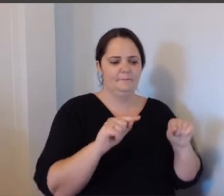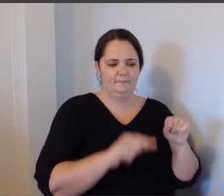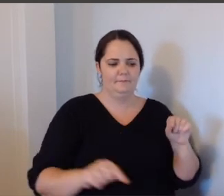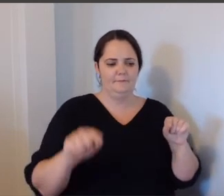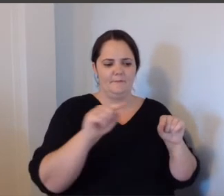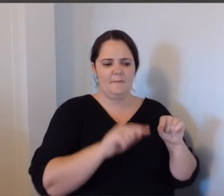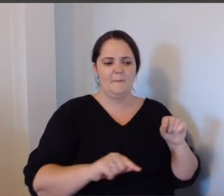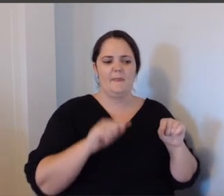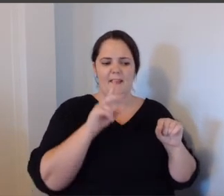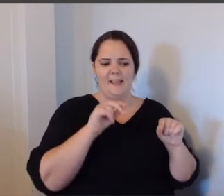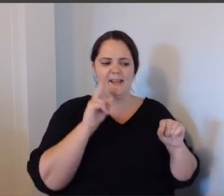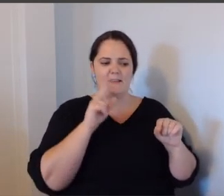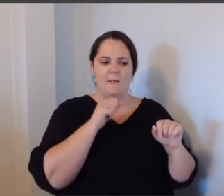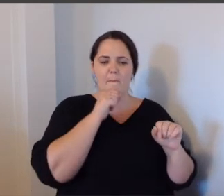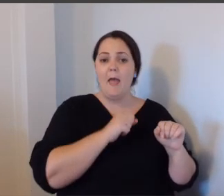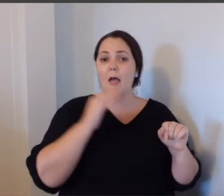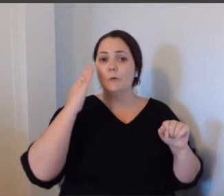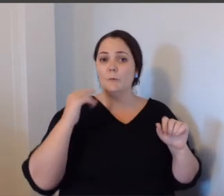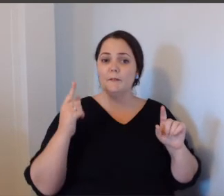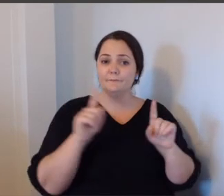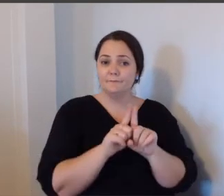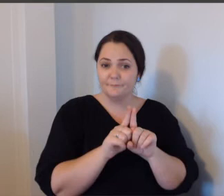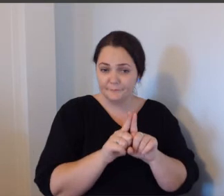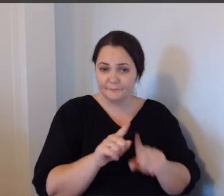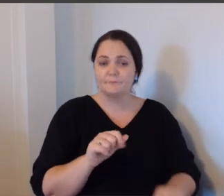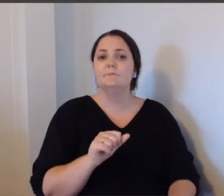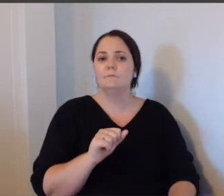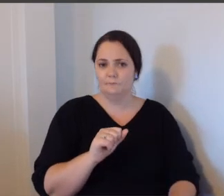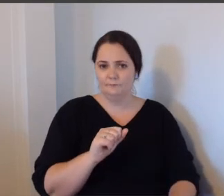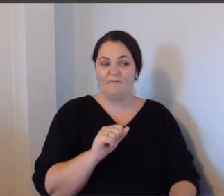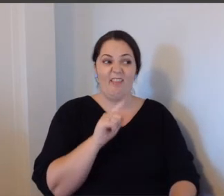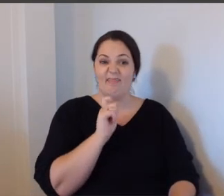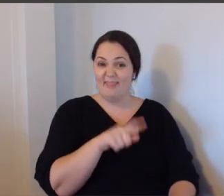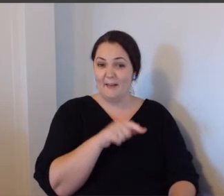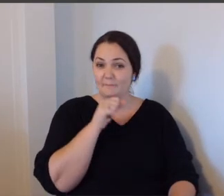when we consider a figure such as Gaughin who left france for the South Pacific.